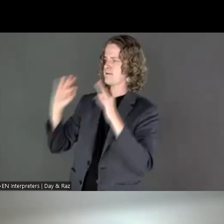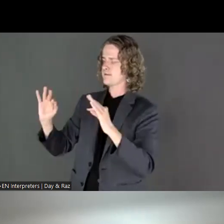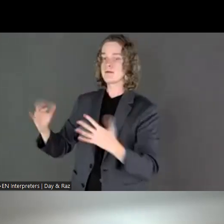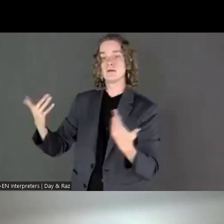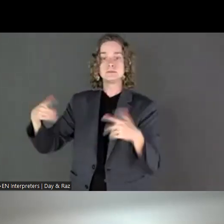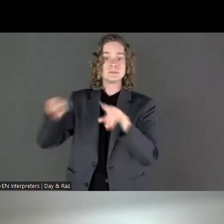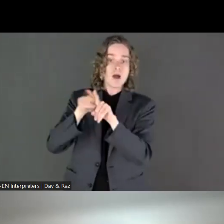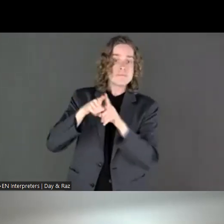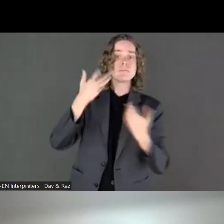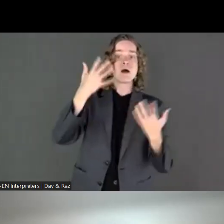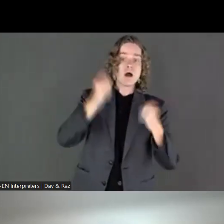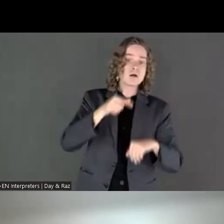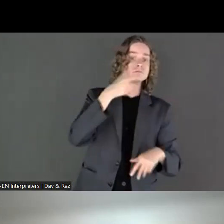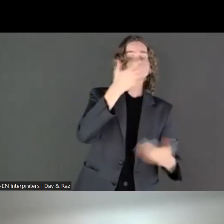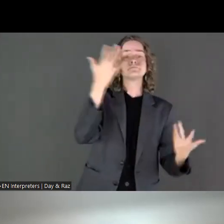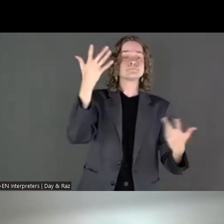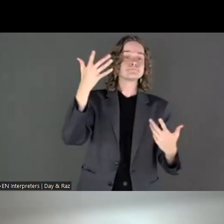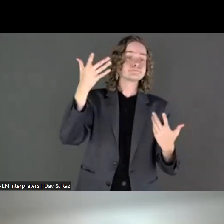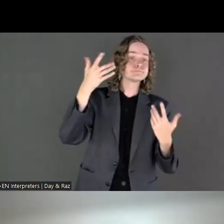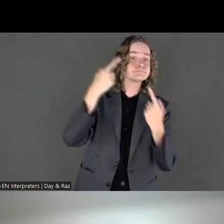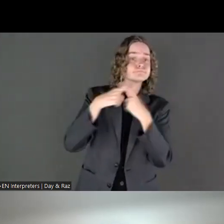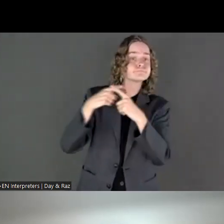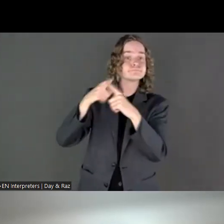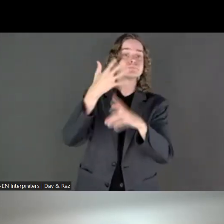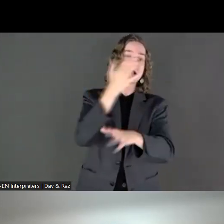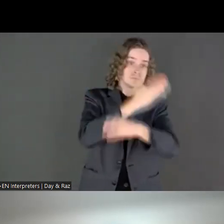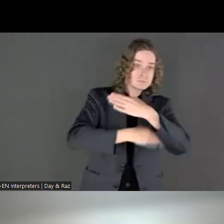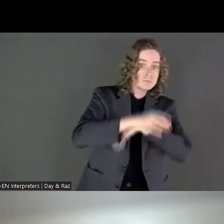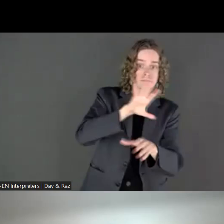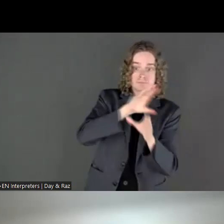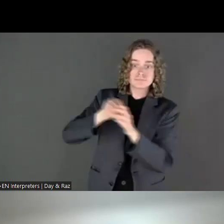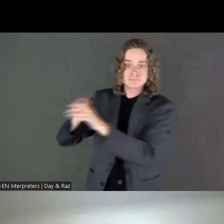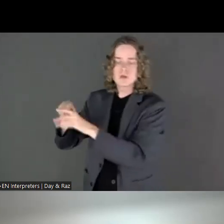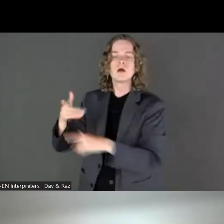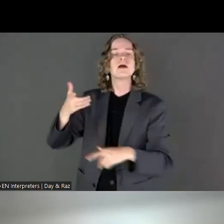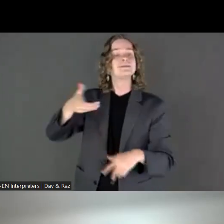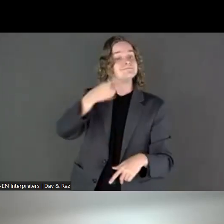but by tracking them we really kind of operationalize and ensure that local actors,